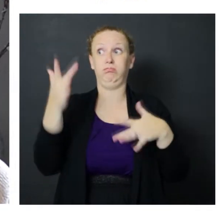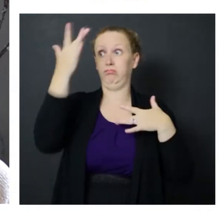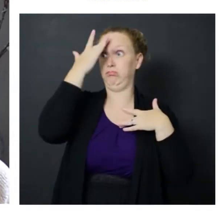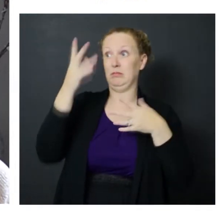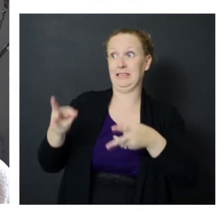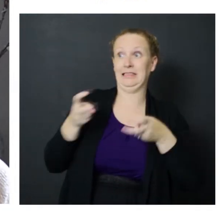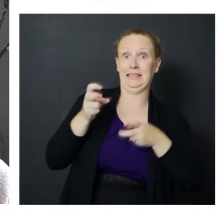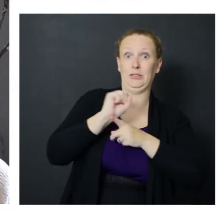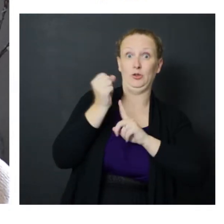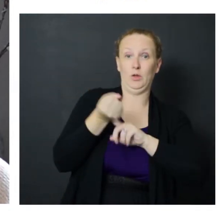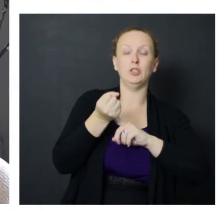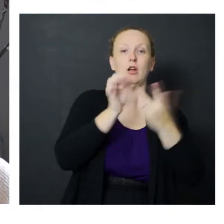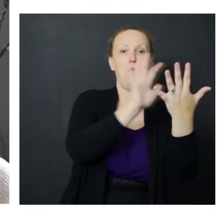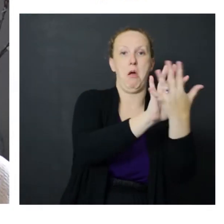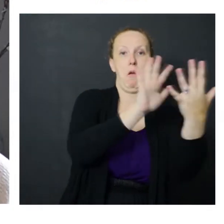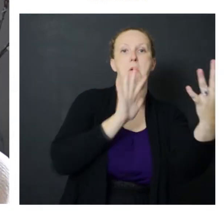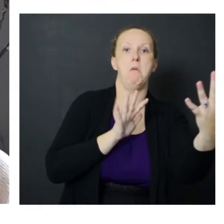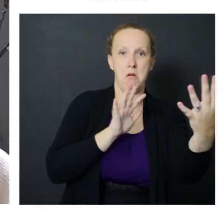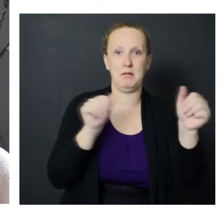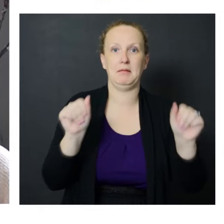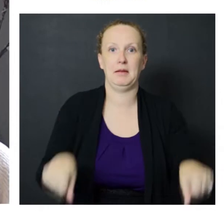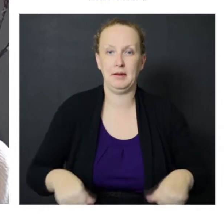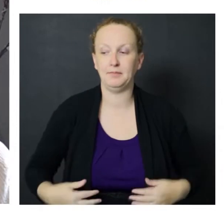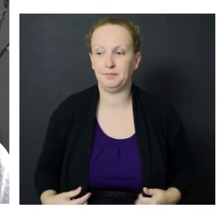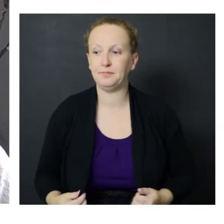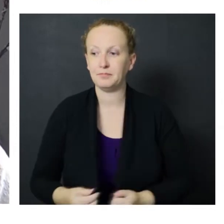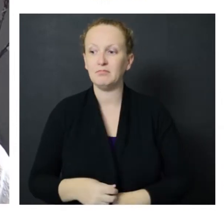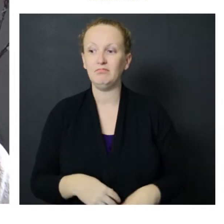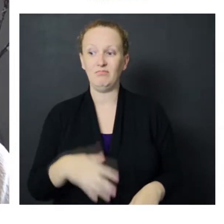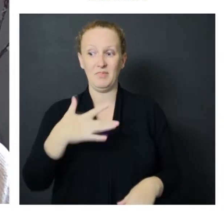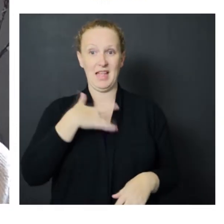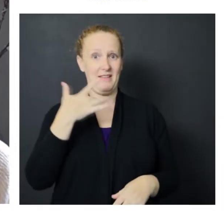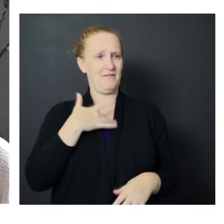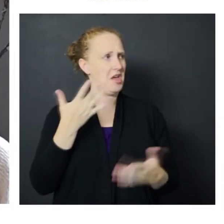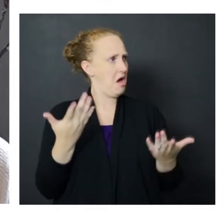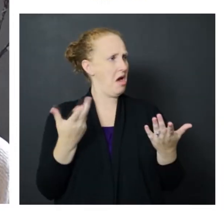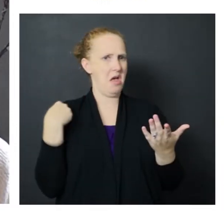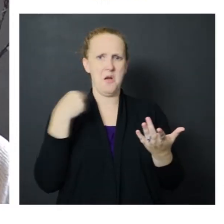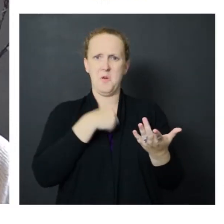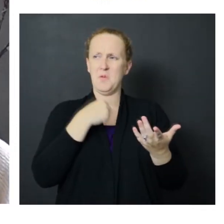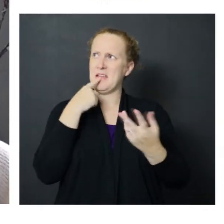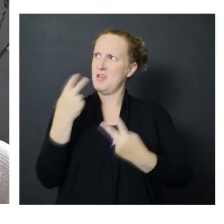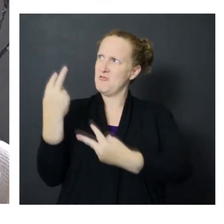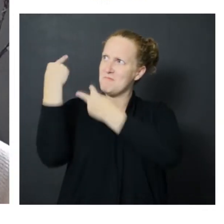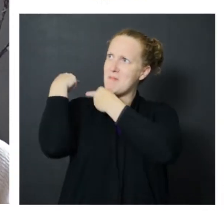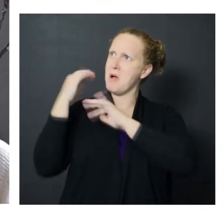is something that will need to do and I am happy that I think, as a profession we did good. We should pat ourselves on the shoulder